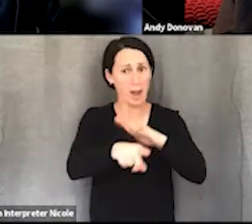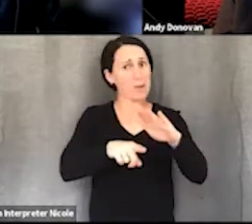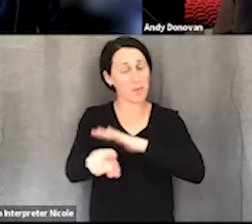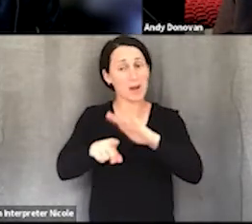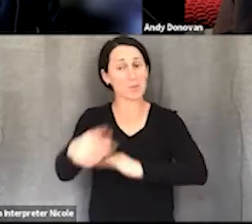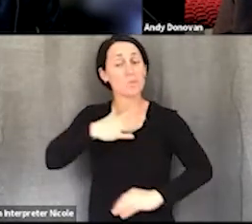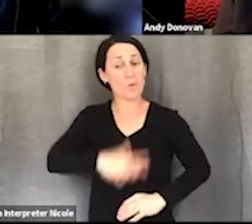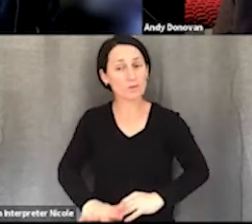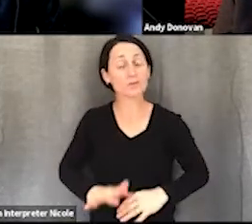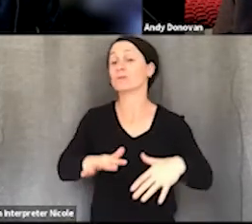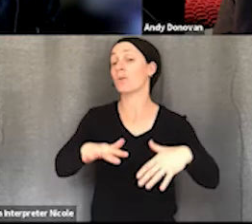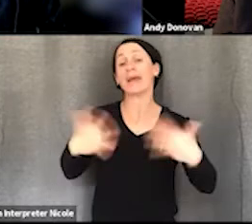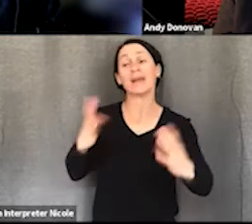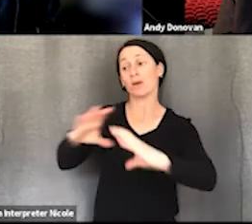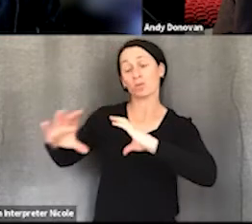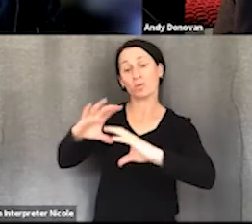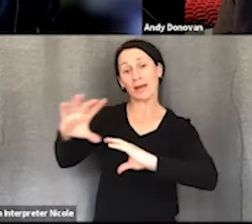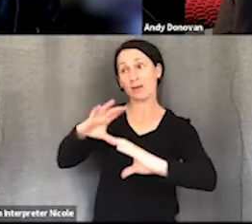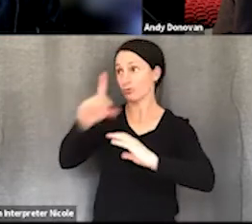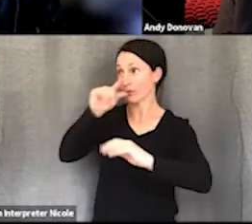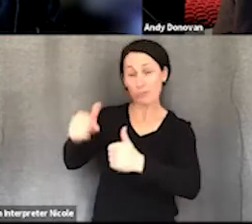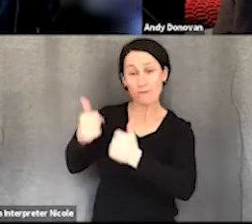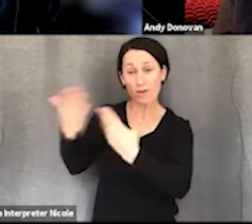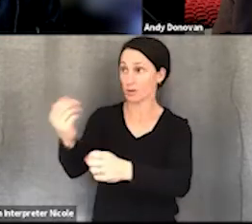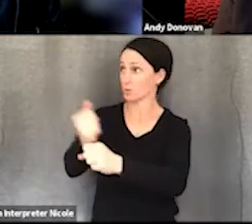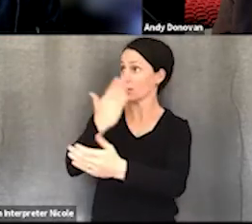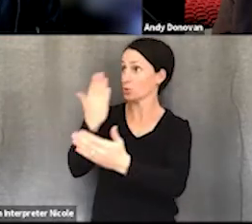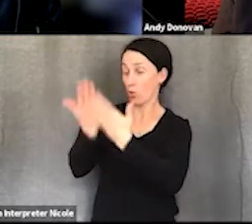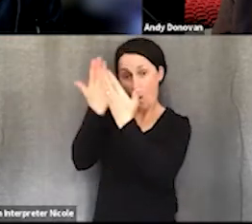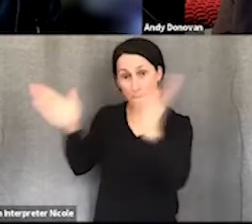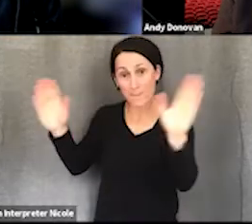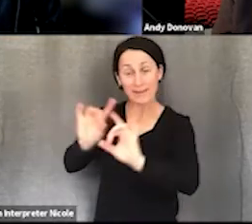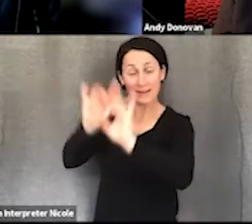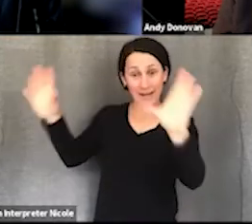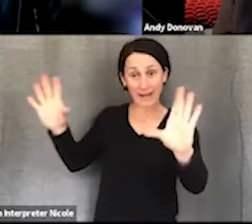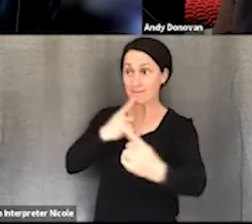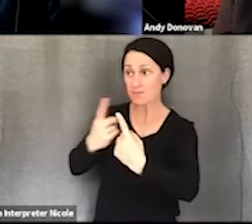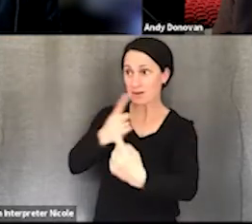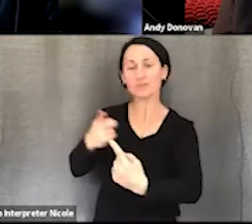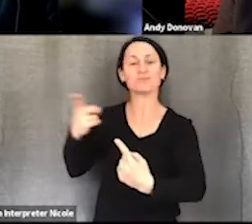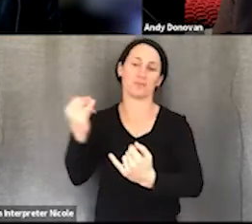in terms of communication to keep those channels going with audience members is really critical at this point and I